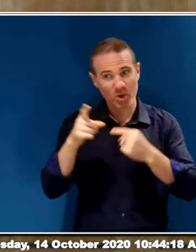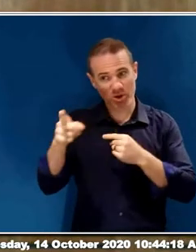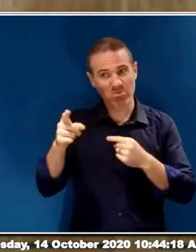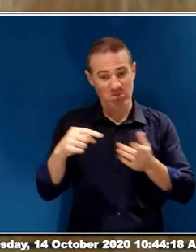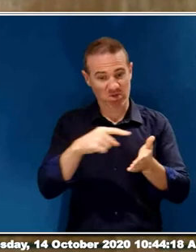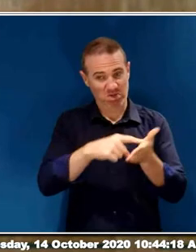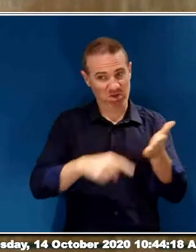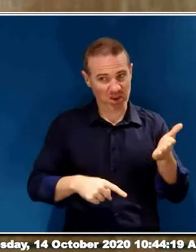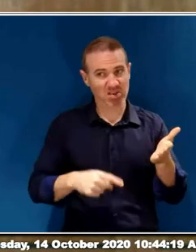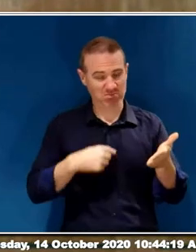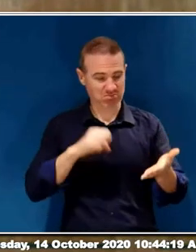How did he respond to that?